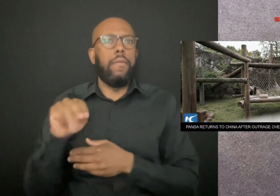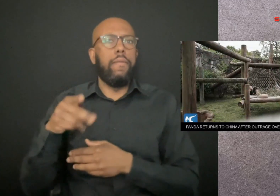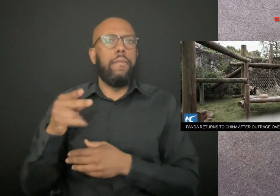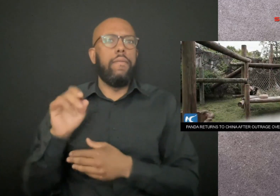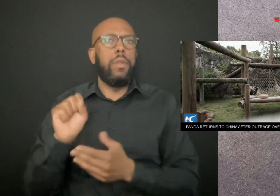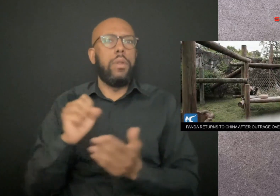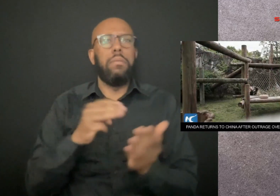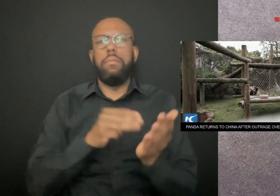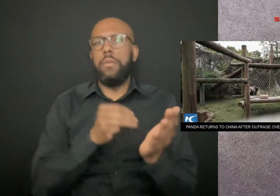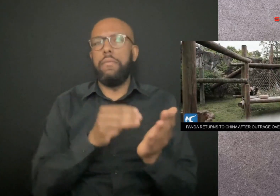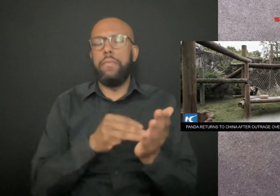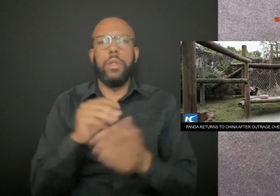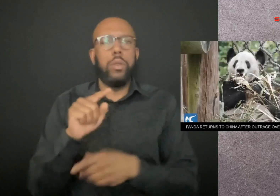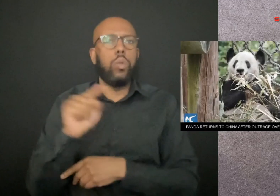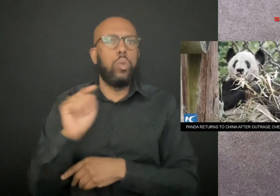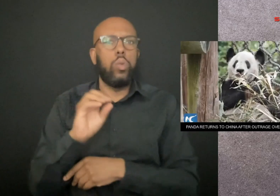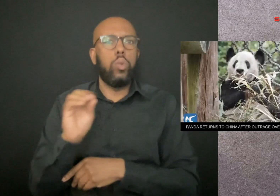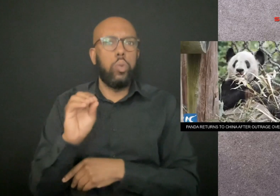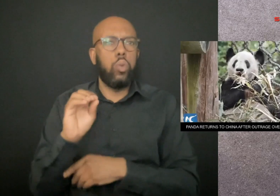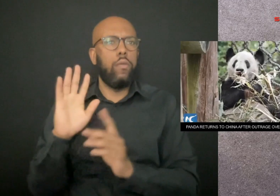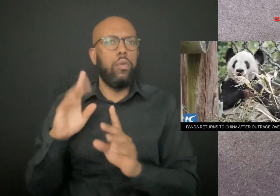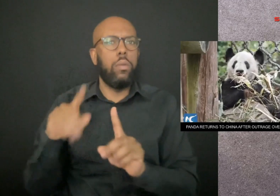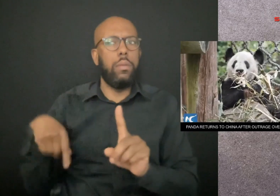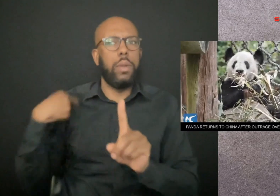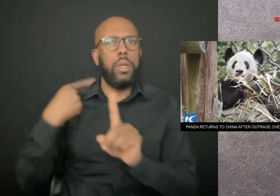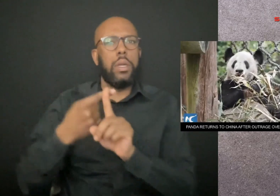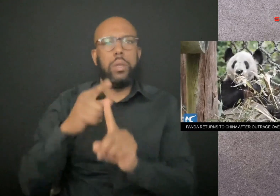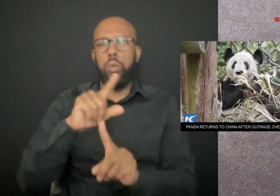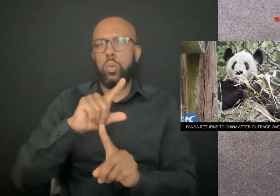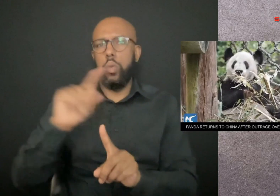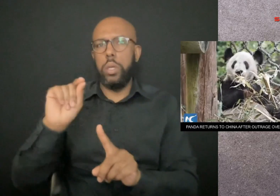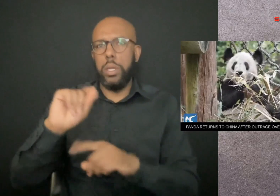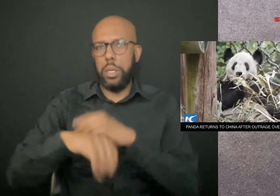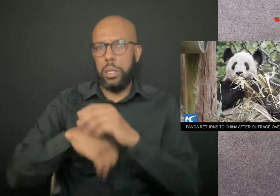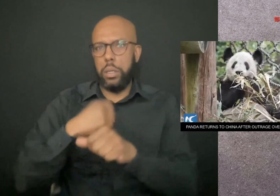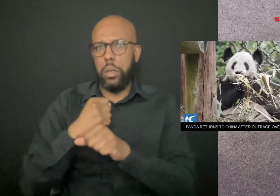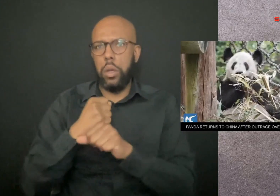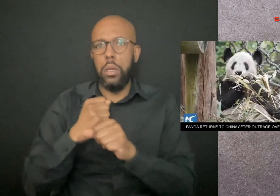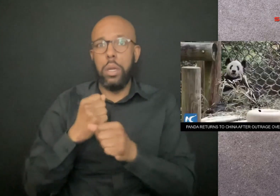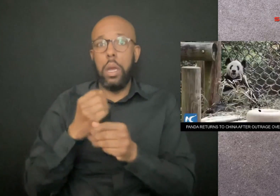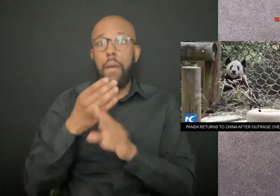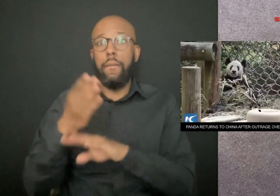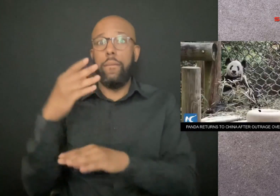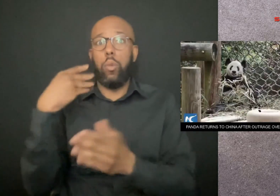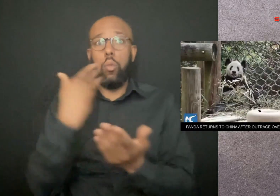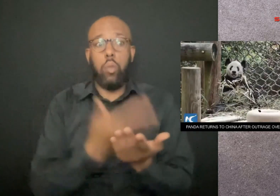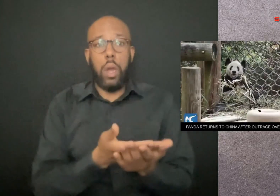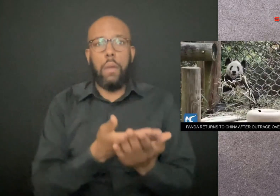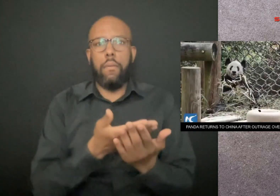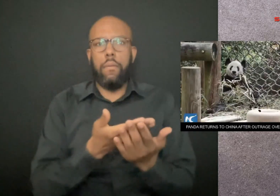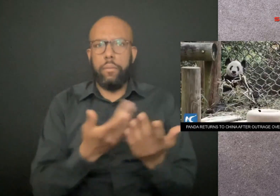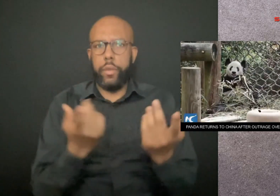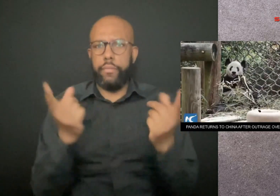She lived at the Memphis Zoo for 20 years after arriving there with a male Panda named Lela.